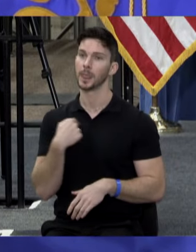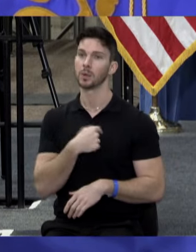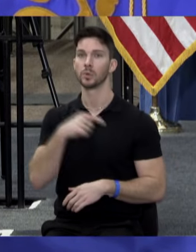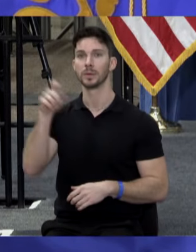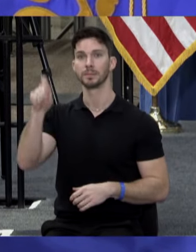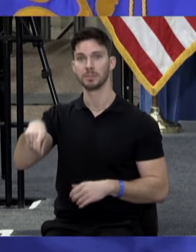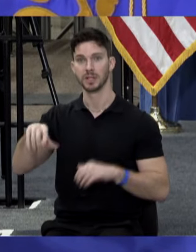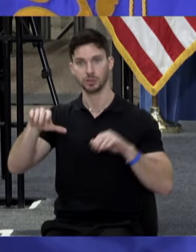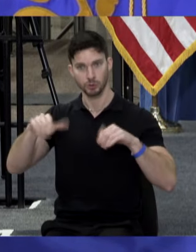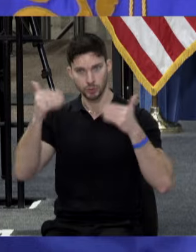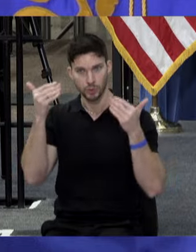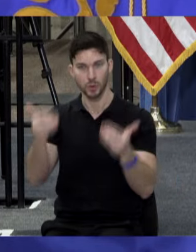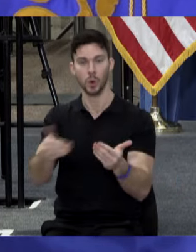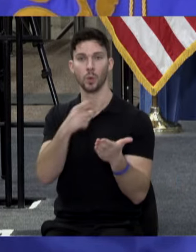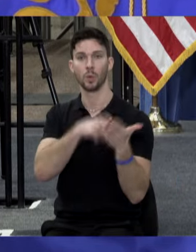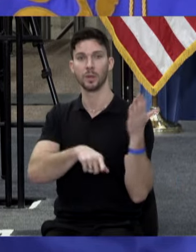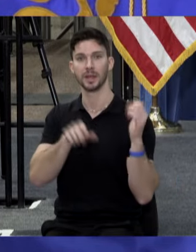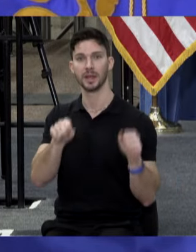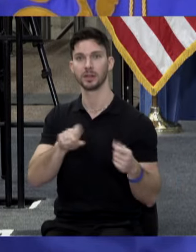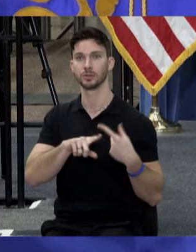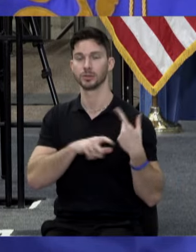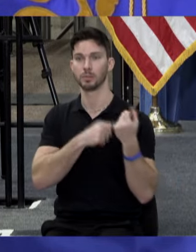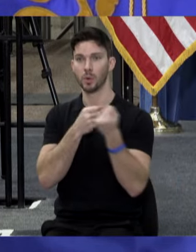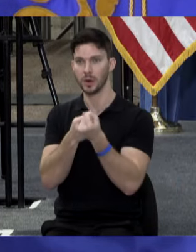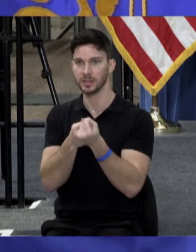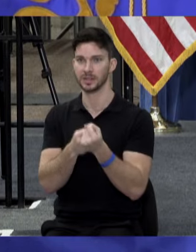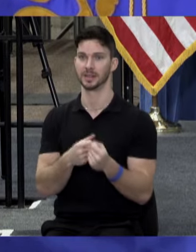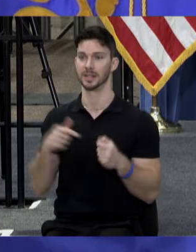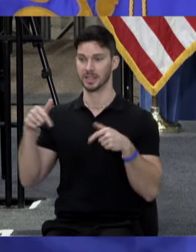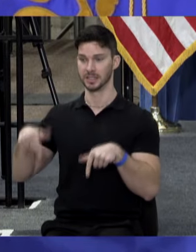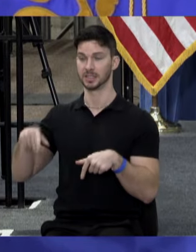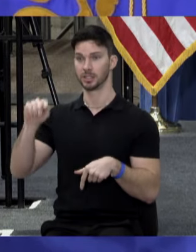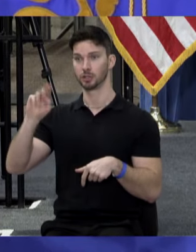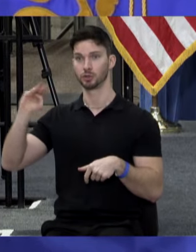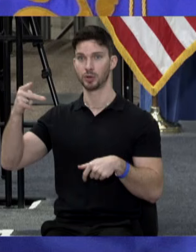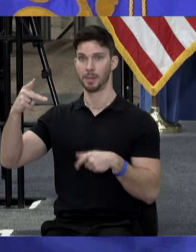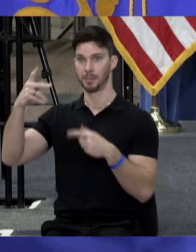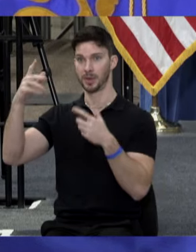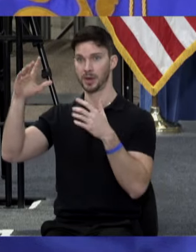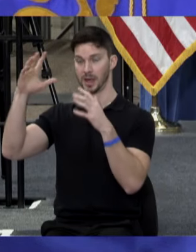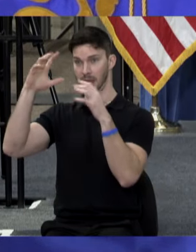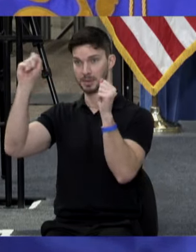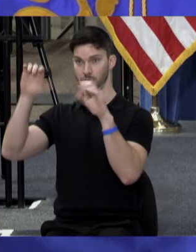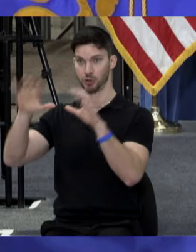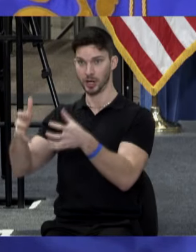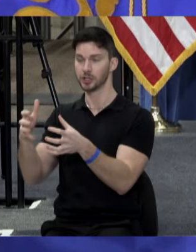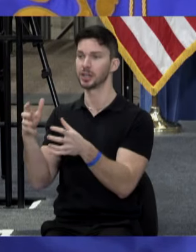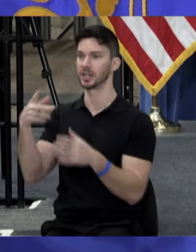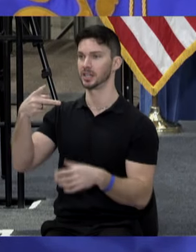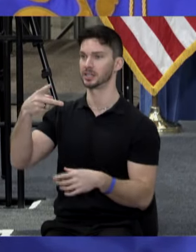support caregivers. The Trump administration is pro family. And there's nothing more pro-family